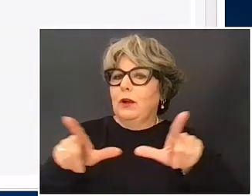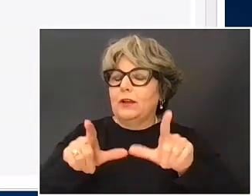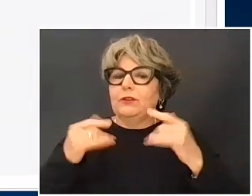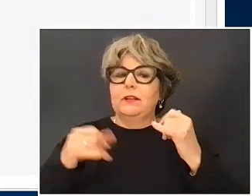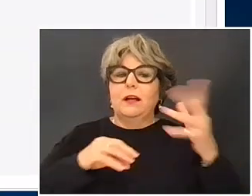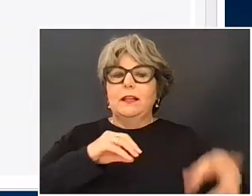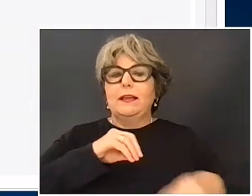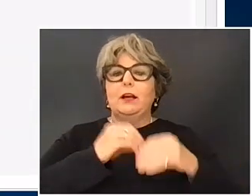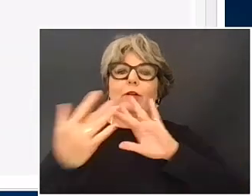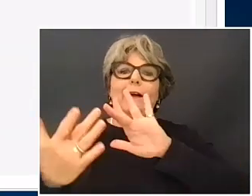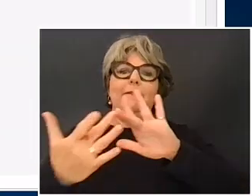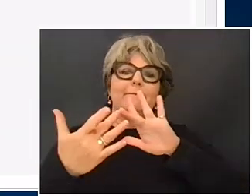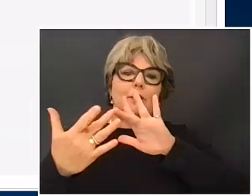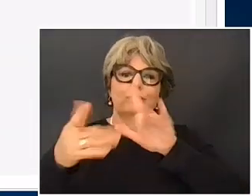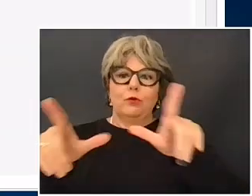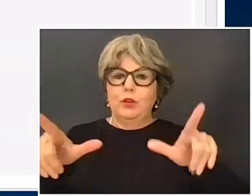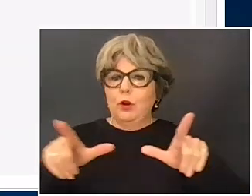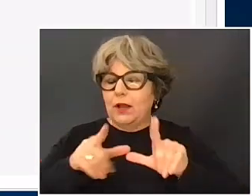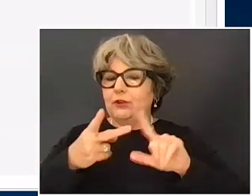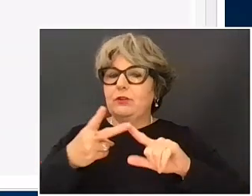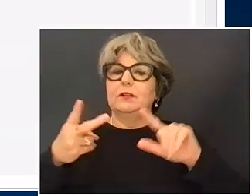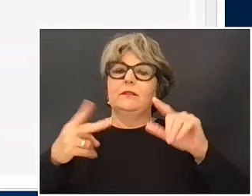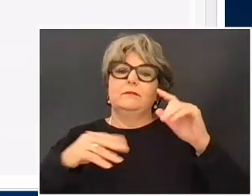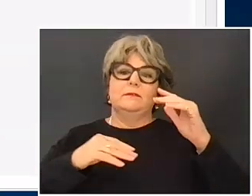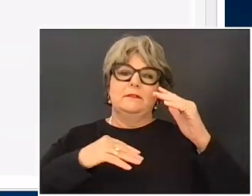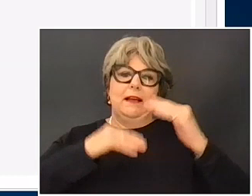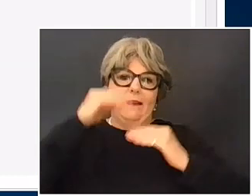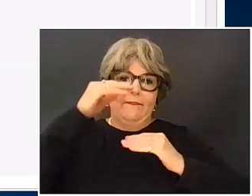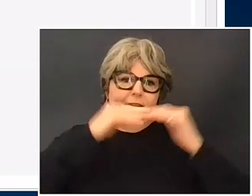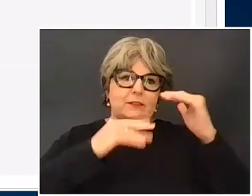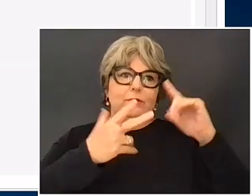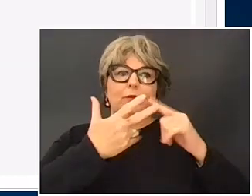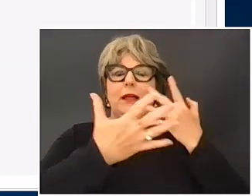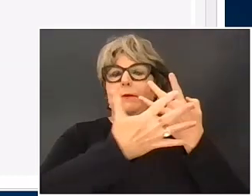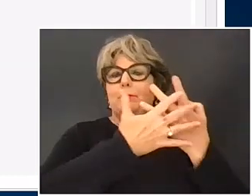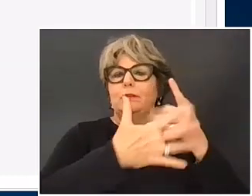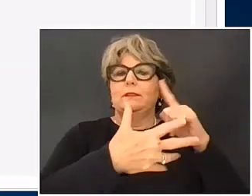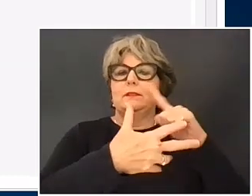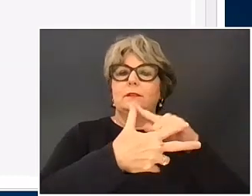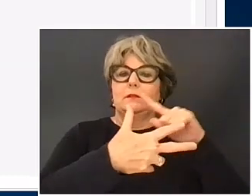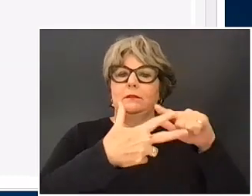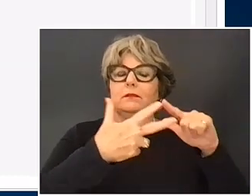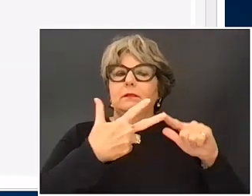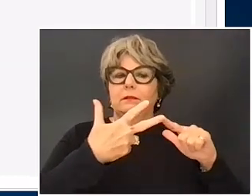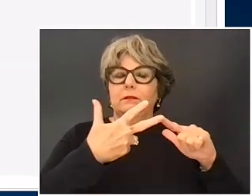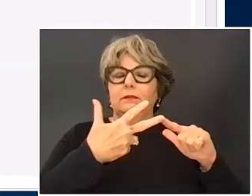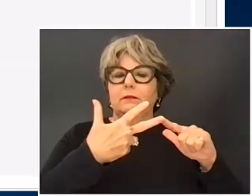location, a physical location in a prison location. So that's why we're saying